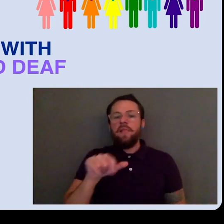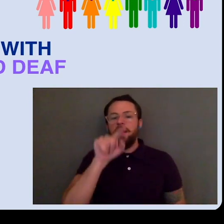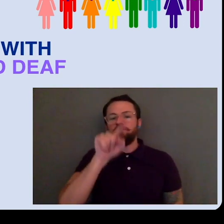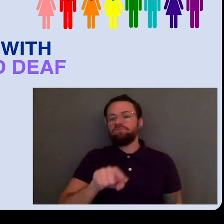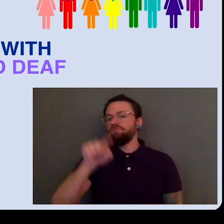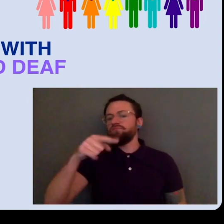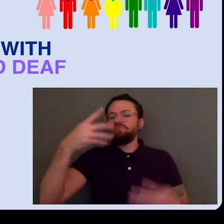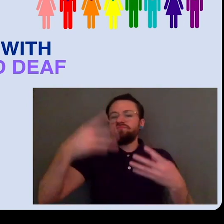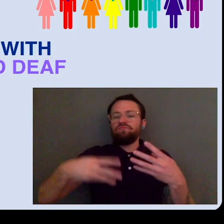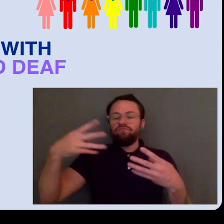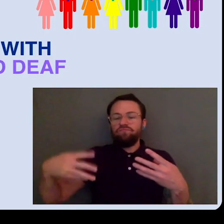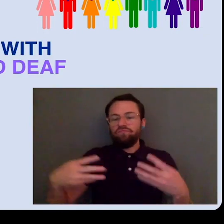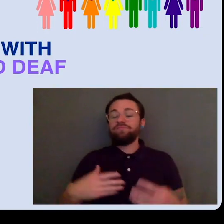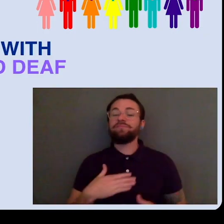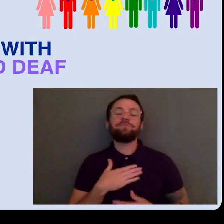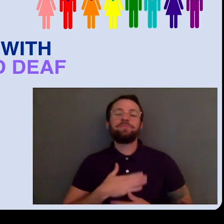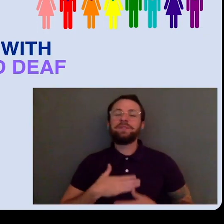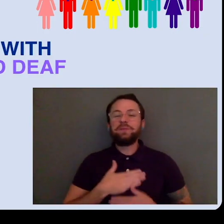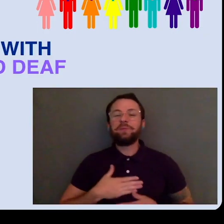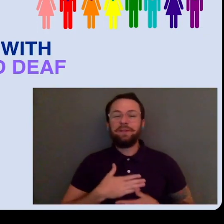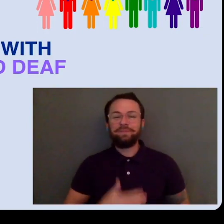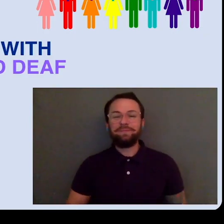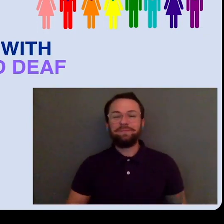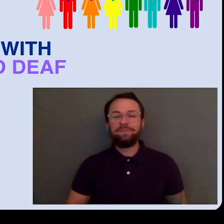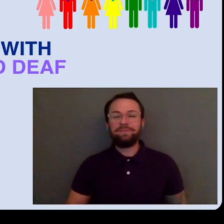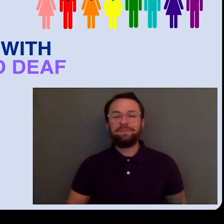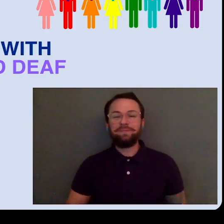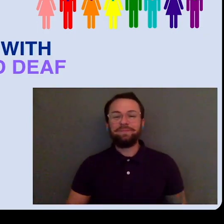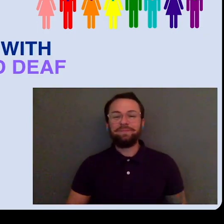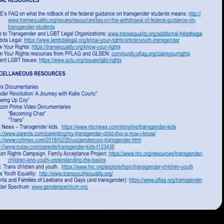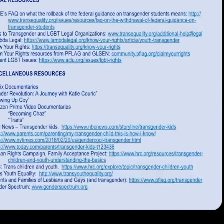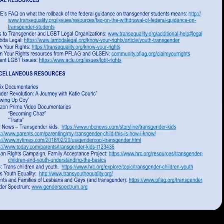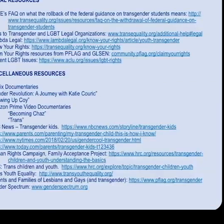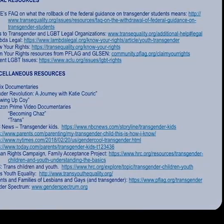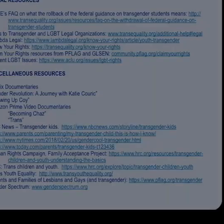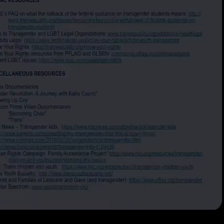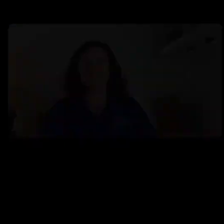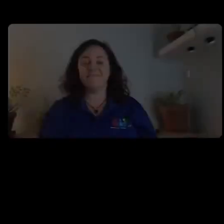Look them up. All of those resources are available for you.